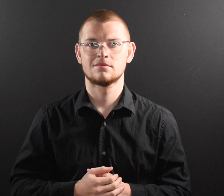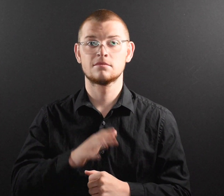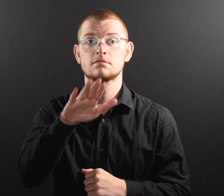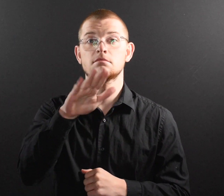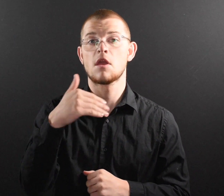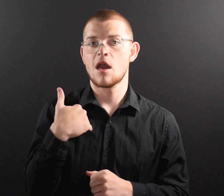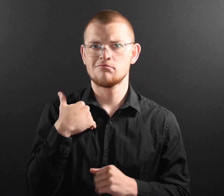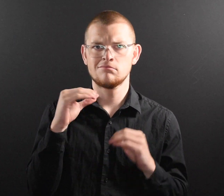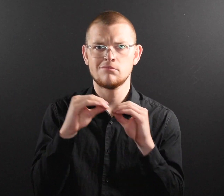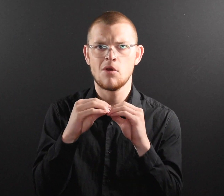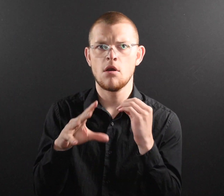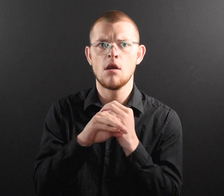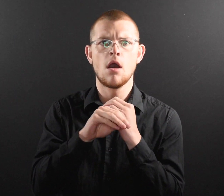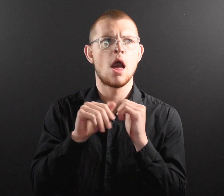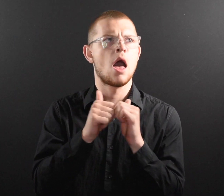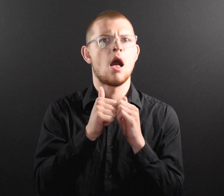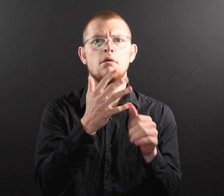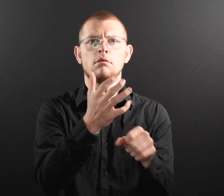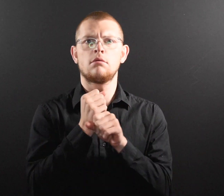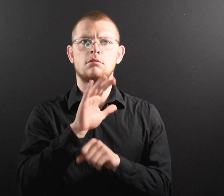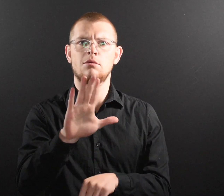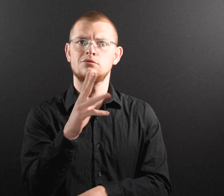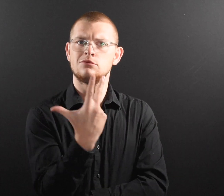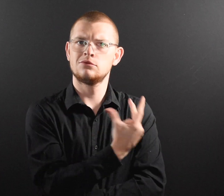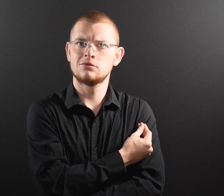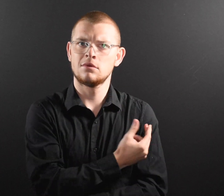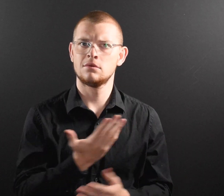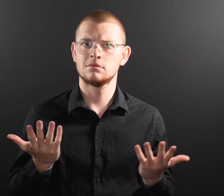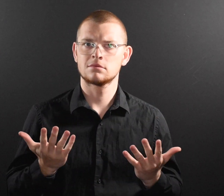Additional ways Minnesotans can get their shot: ●